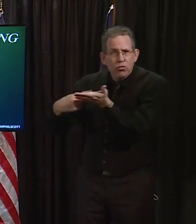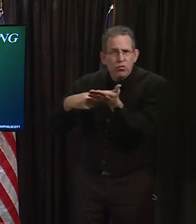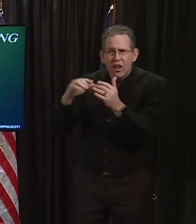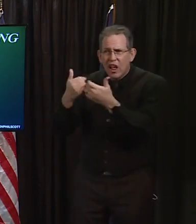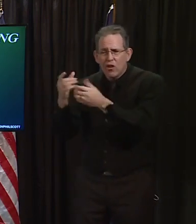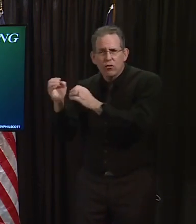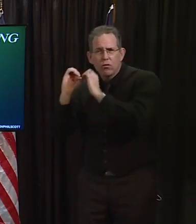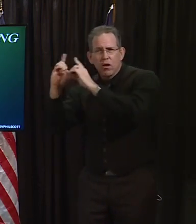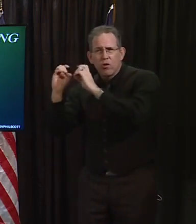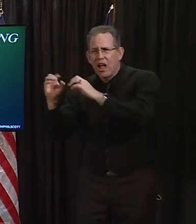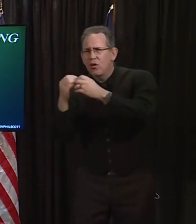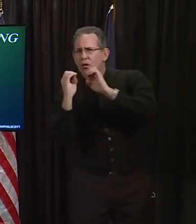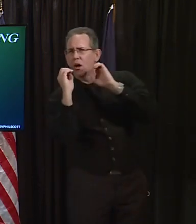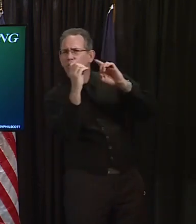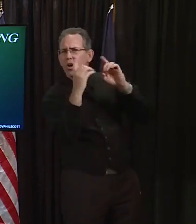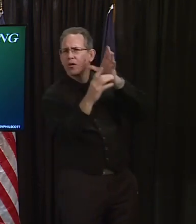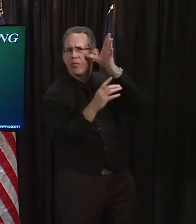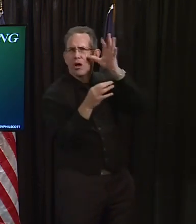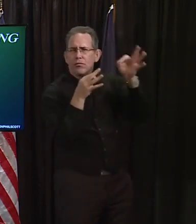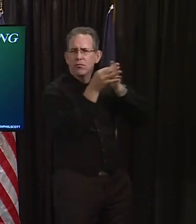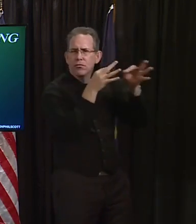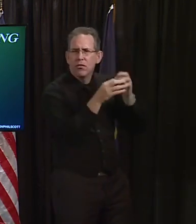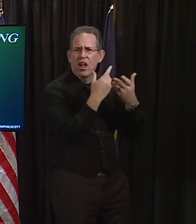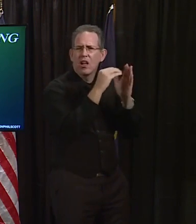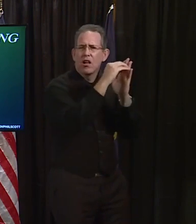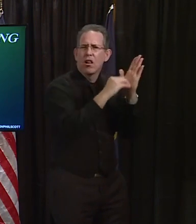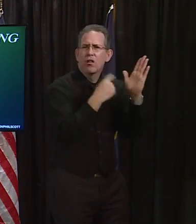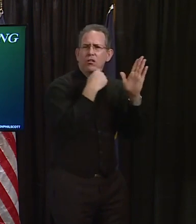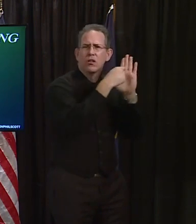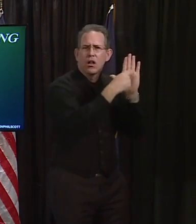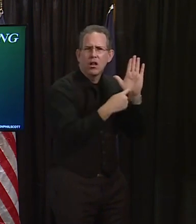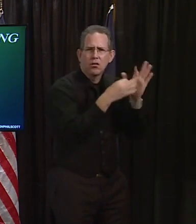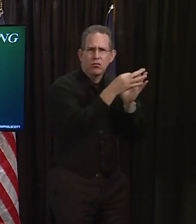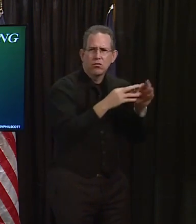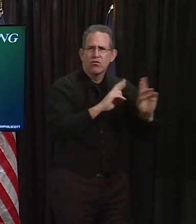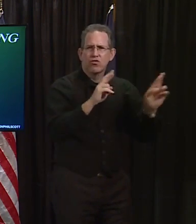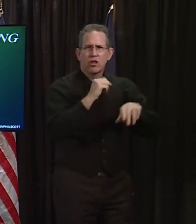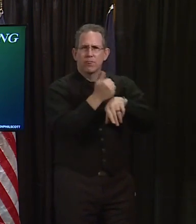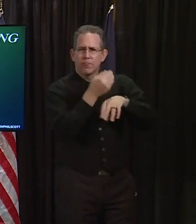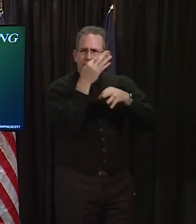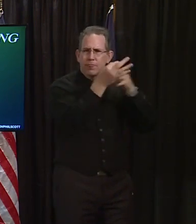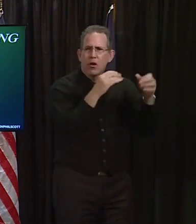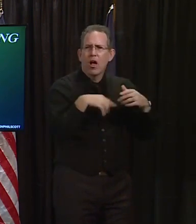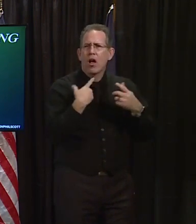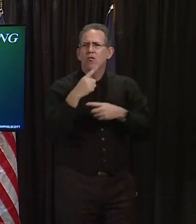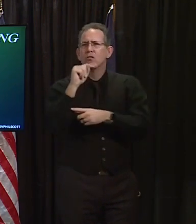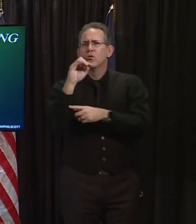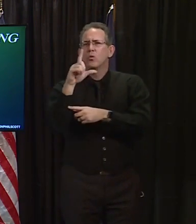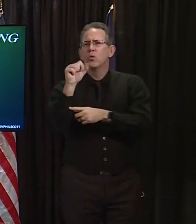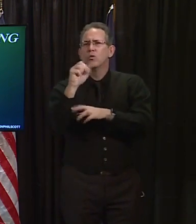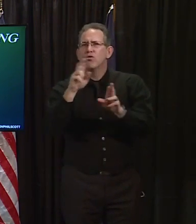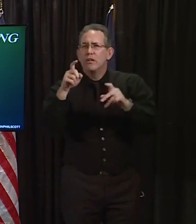people that work in the schools. So this is an important transition in our response to the pandemic. We've